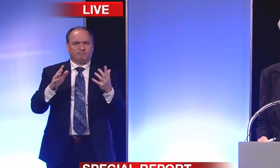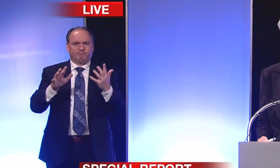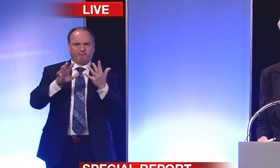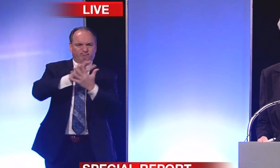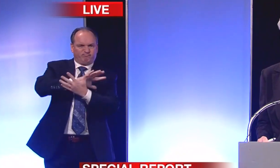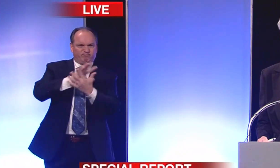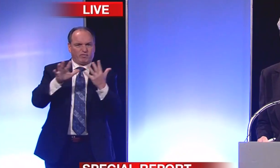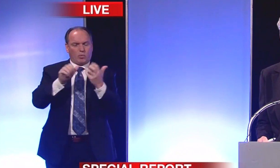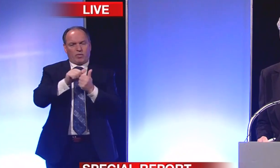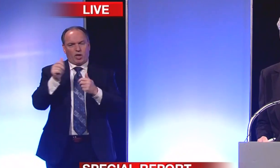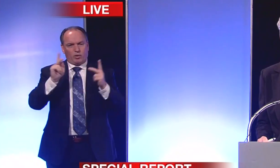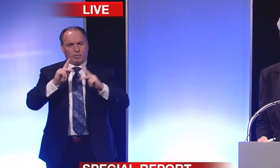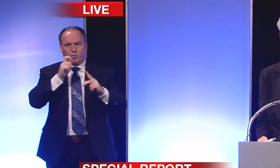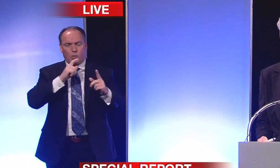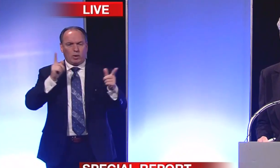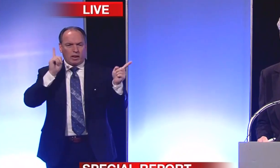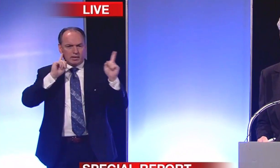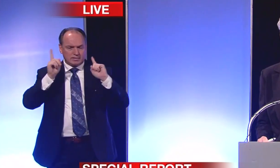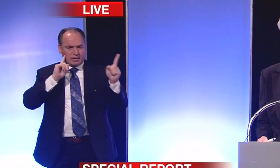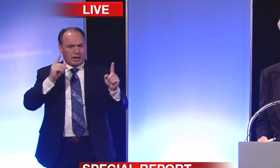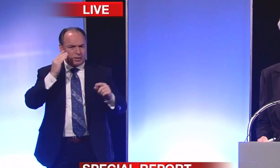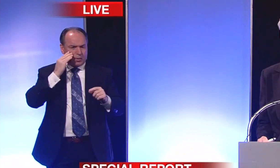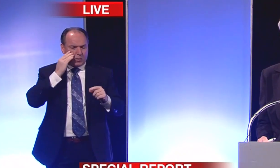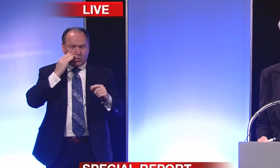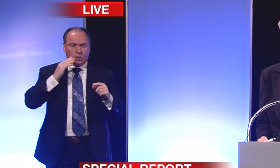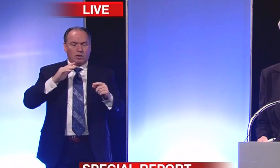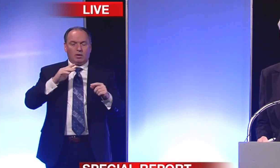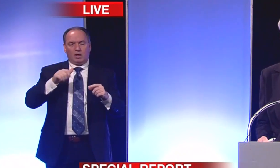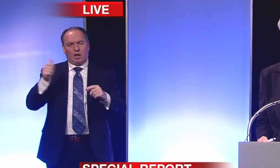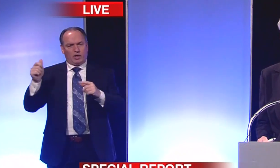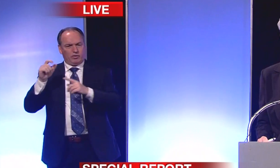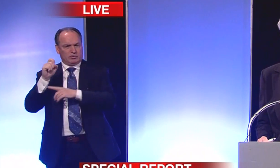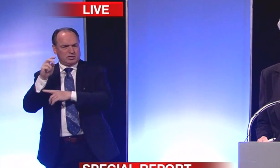JUIT IS DAVID. FIRST OF ALL WERE GETTING A LOT